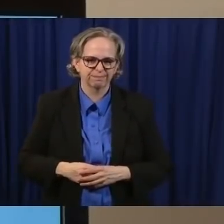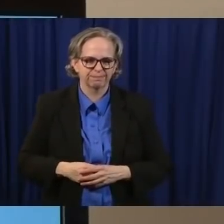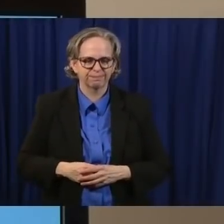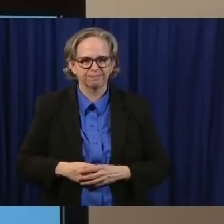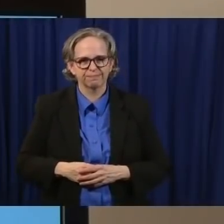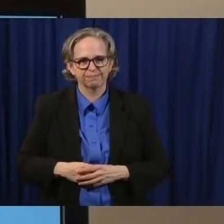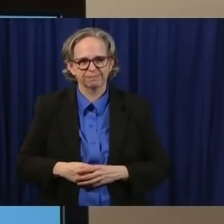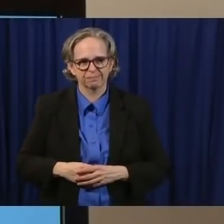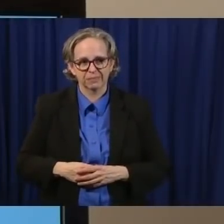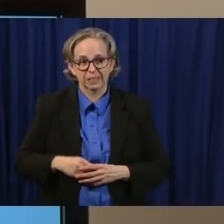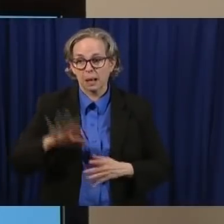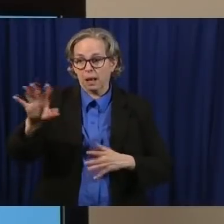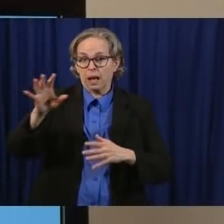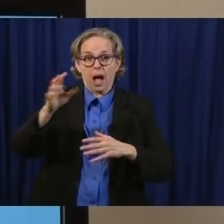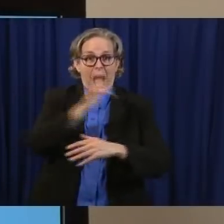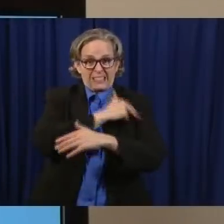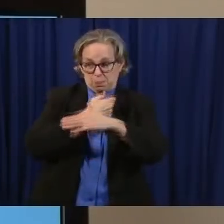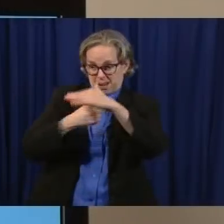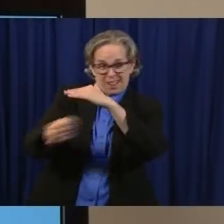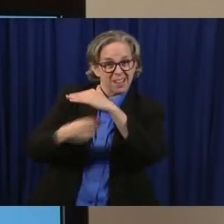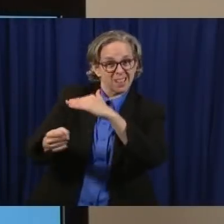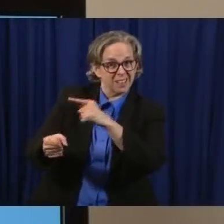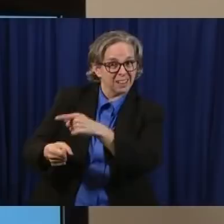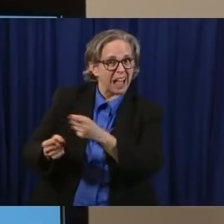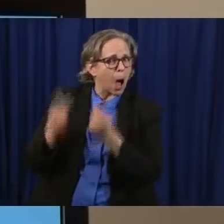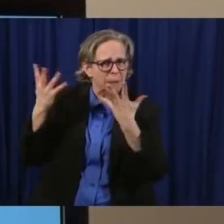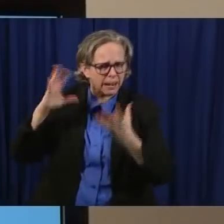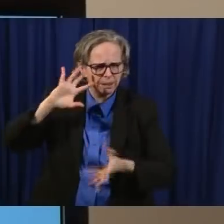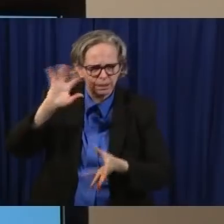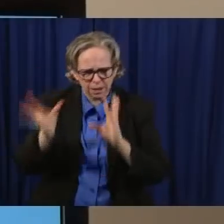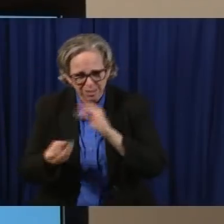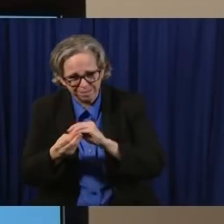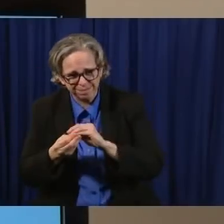OHIO. AN INCREASE OF 534 CASES OVER THE LAST 24 HOURS REPORTED.